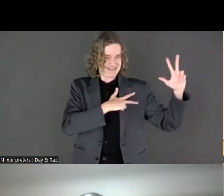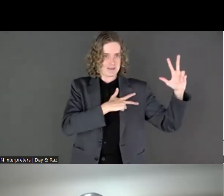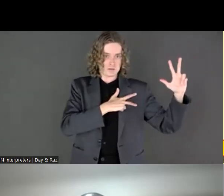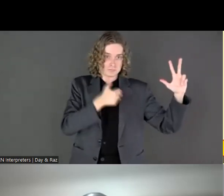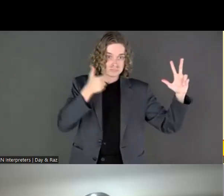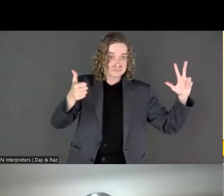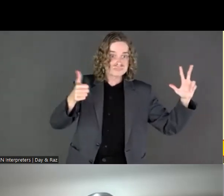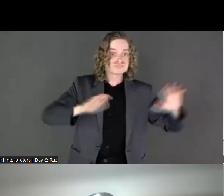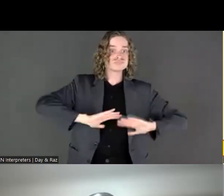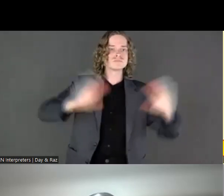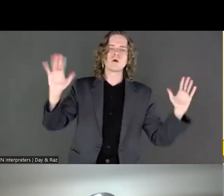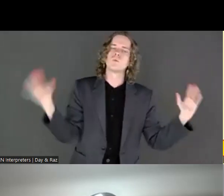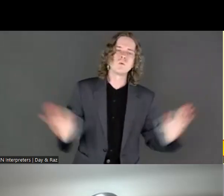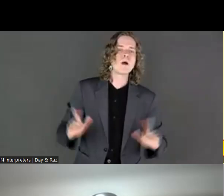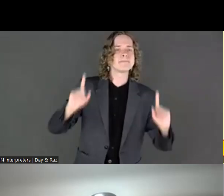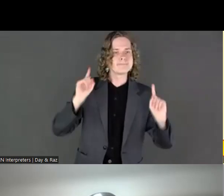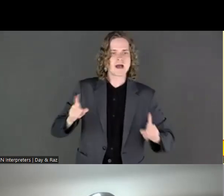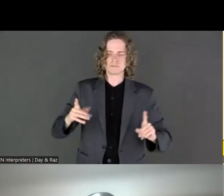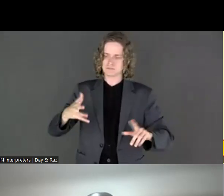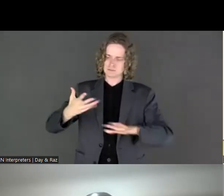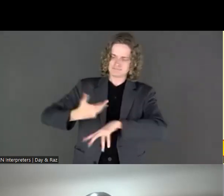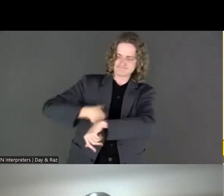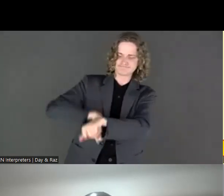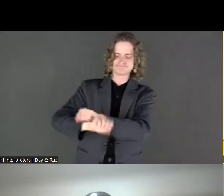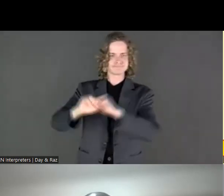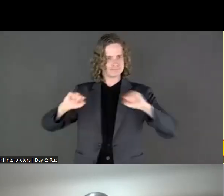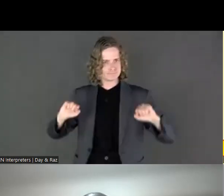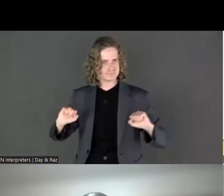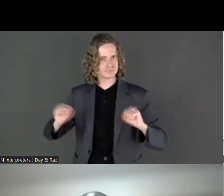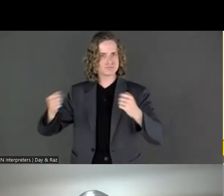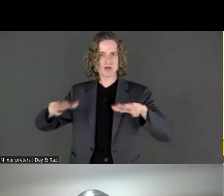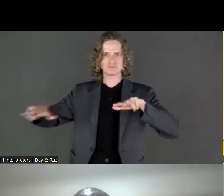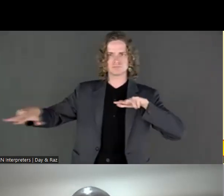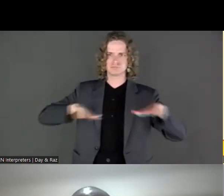Thank you very much, colleagues, and I look forward to participating in the panel. Thank you.